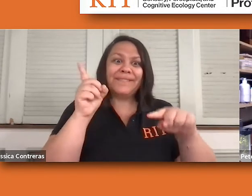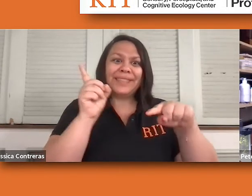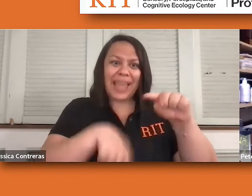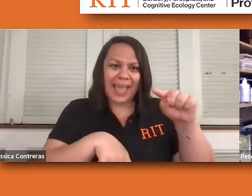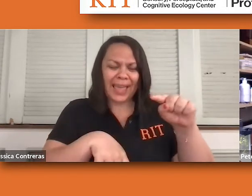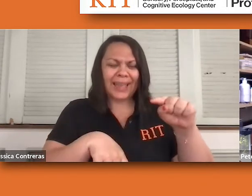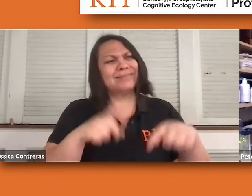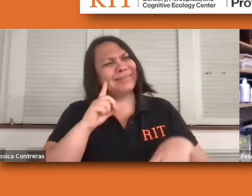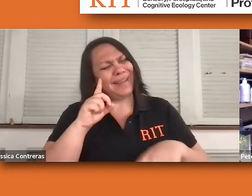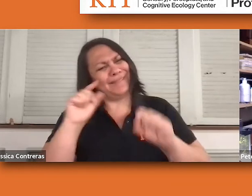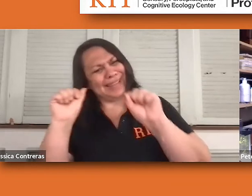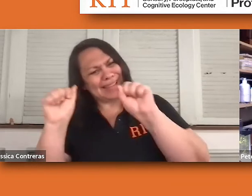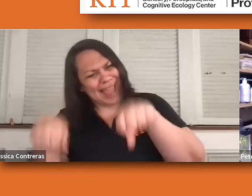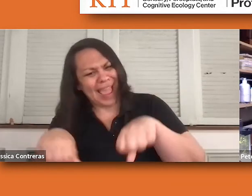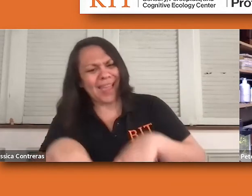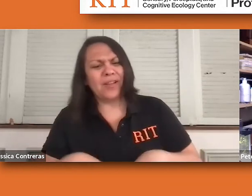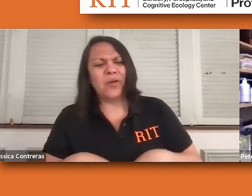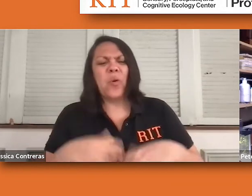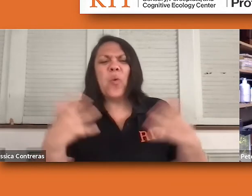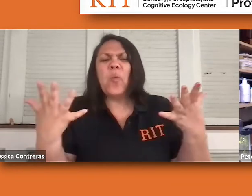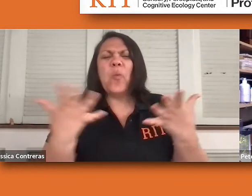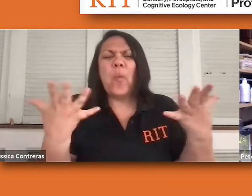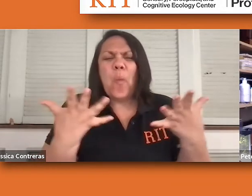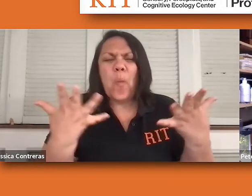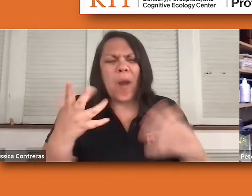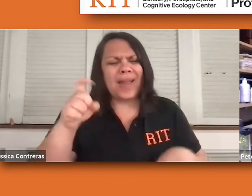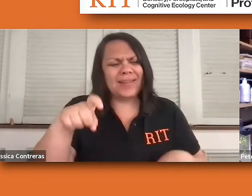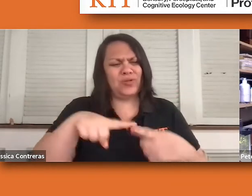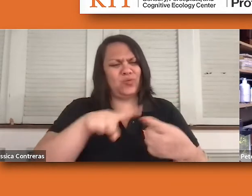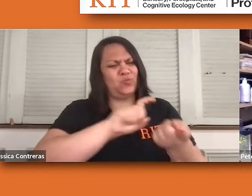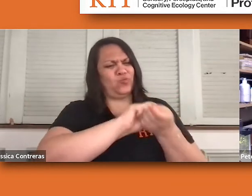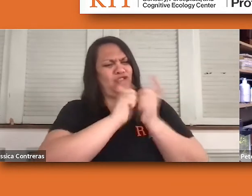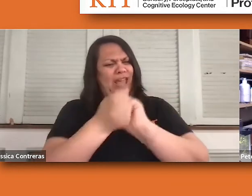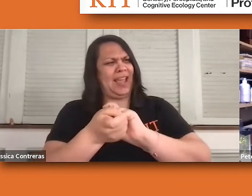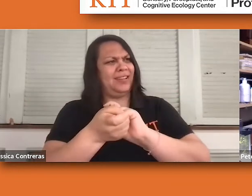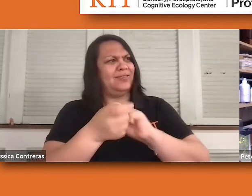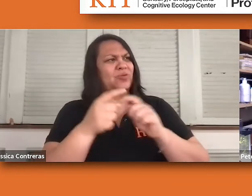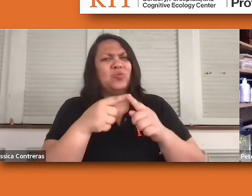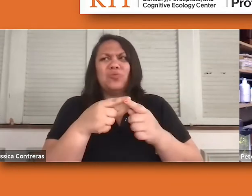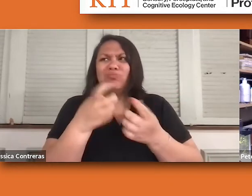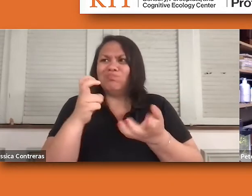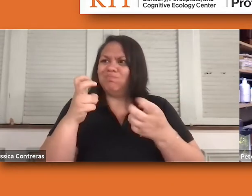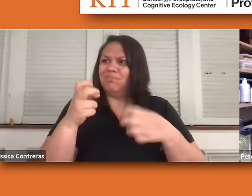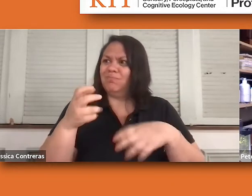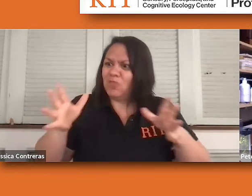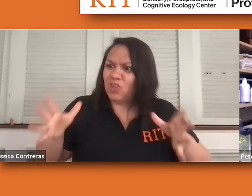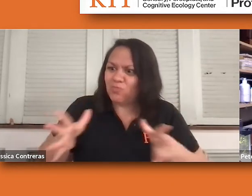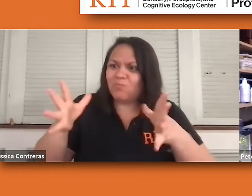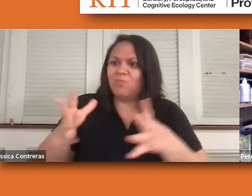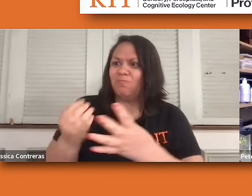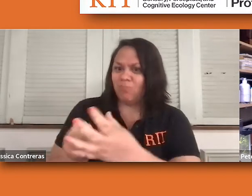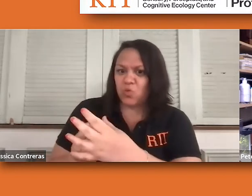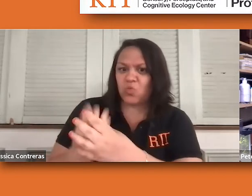Jessica: So, related to the idea, you said people say, "Deaf can't do that." And, of course, we know that deaf people can do anything.